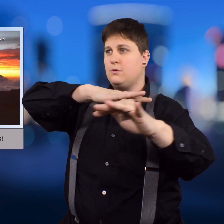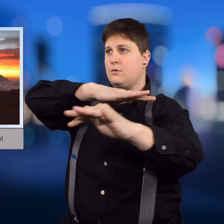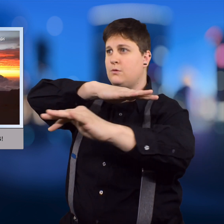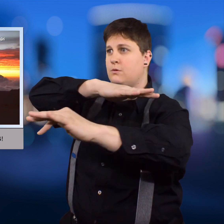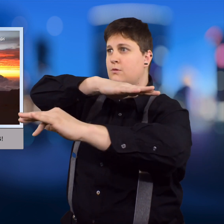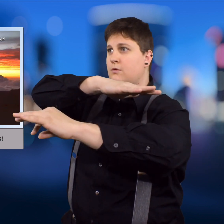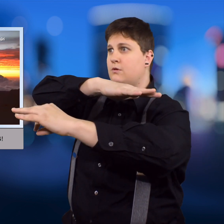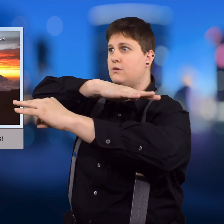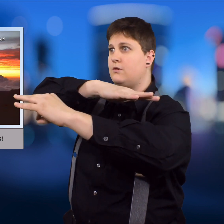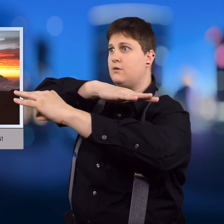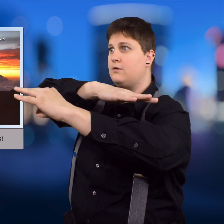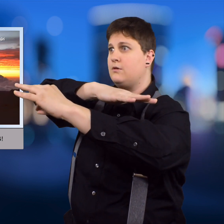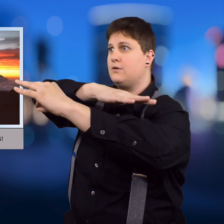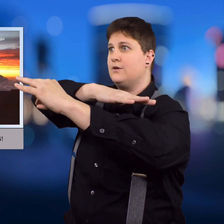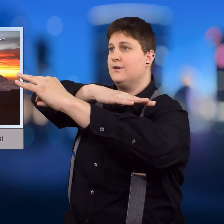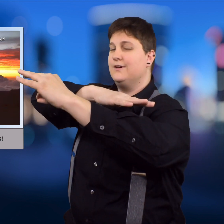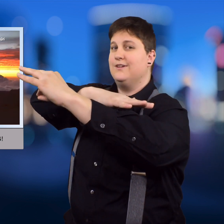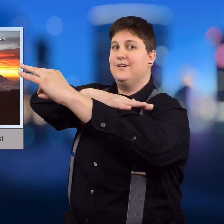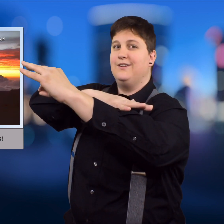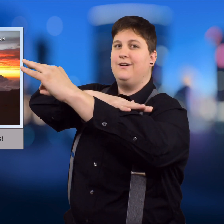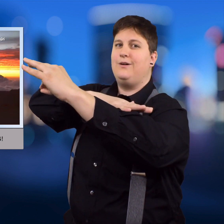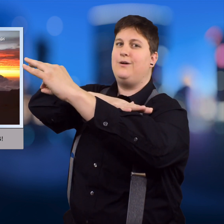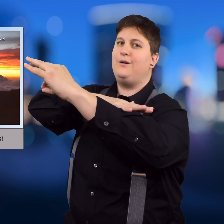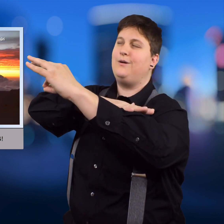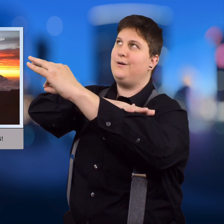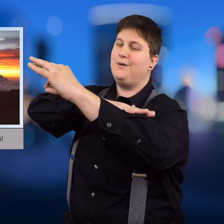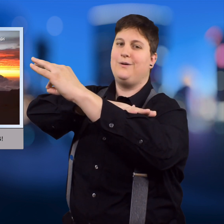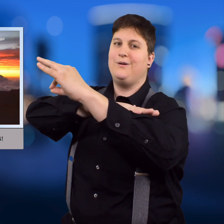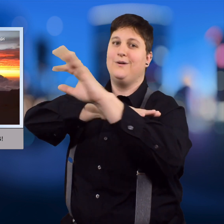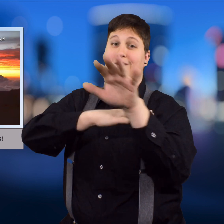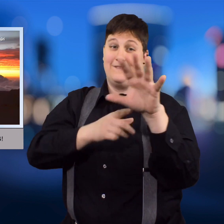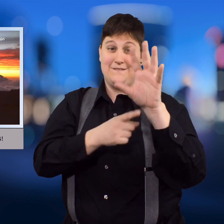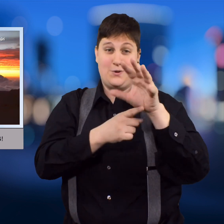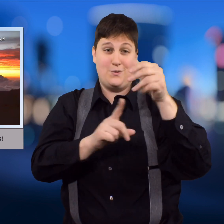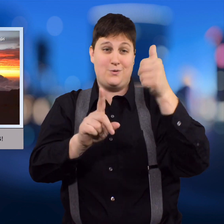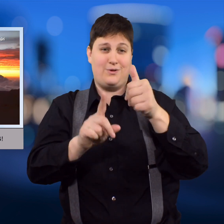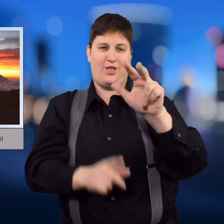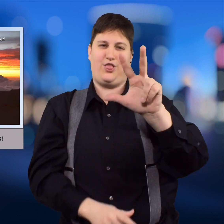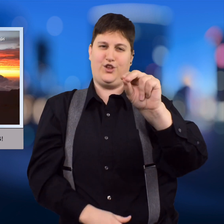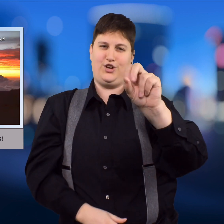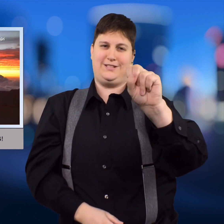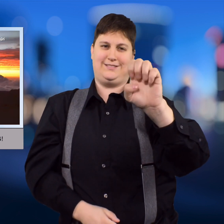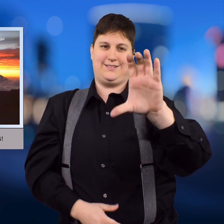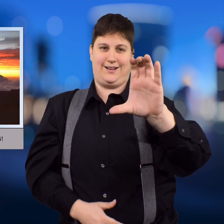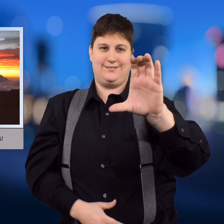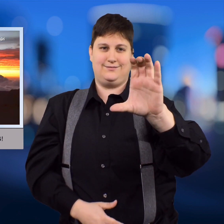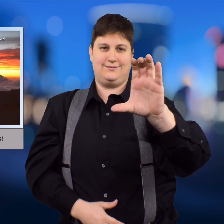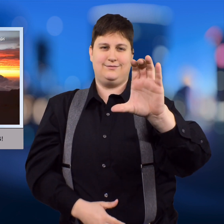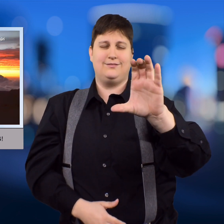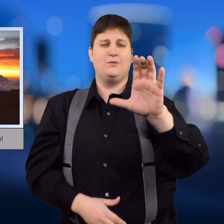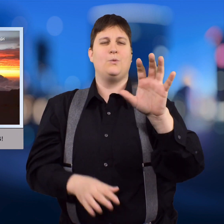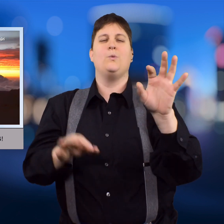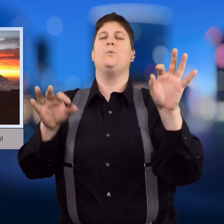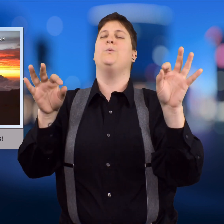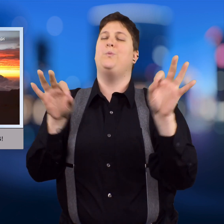And then all of a sudden, the sun makes its grand entrance above. It's only 30 seconds of time-lapsed video.